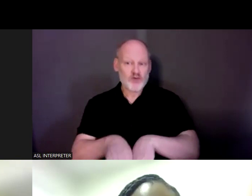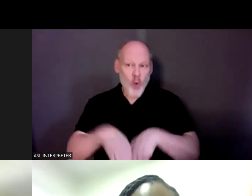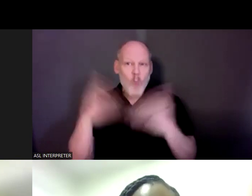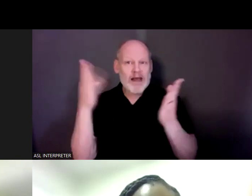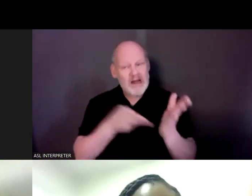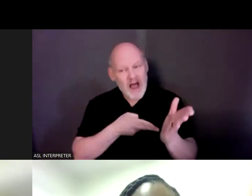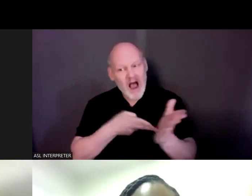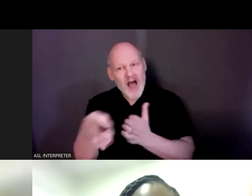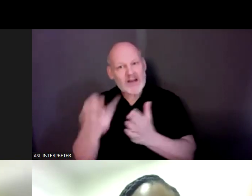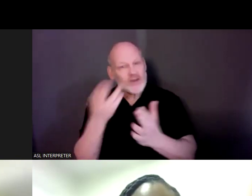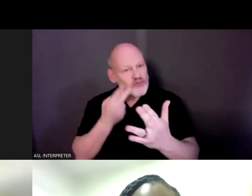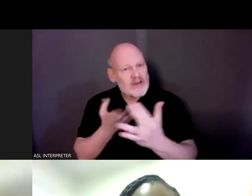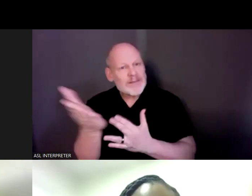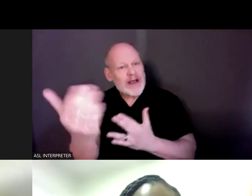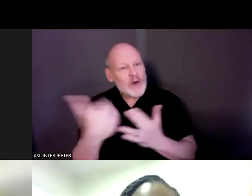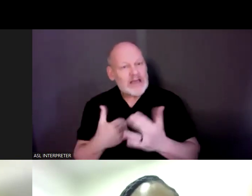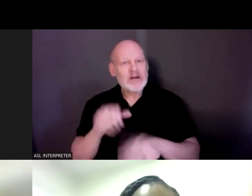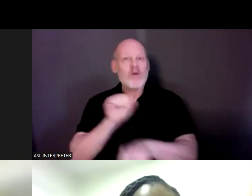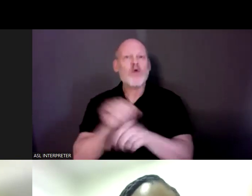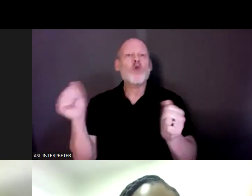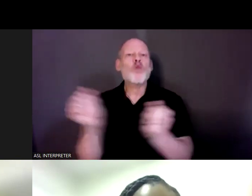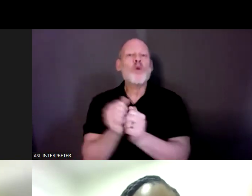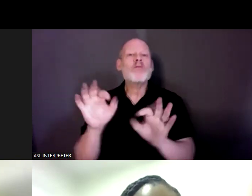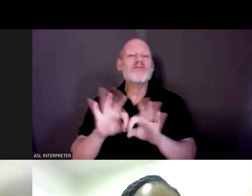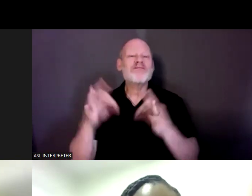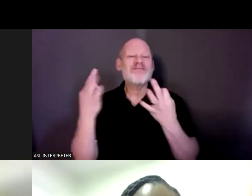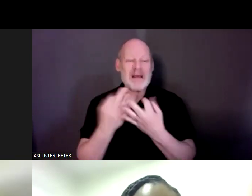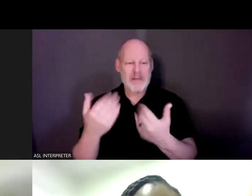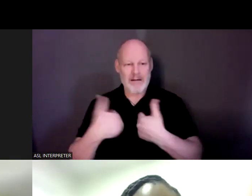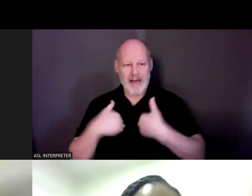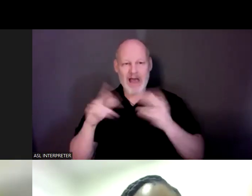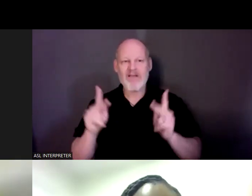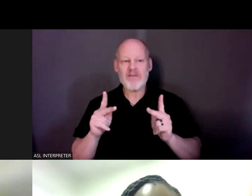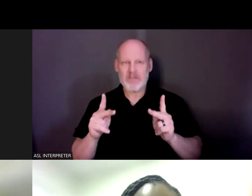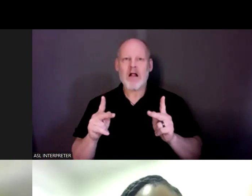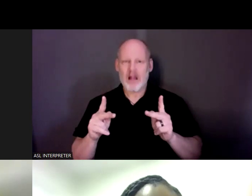then work with families; get people to get those conversations with the family